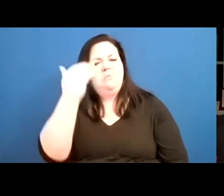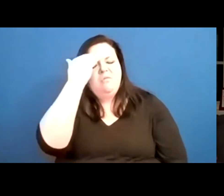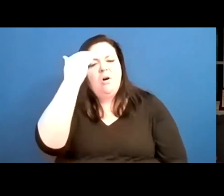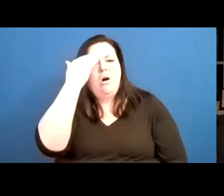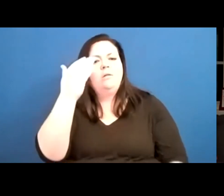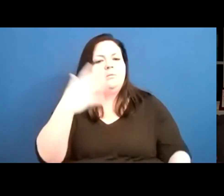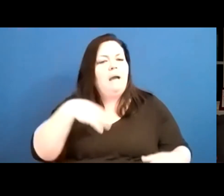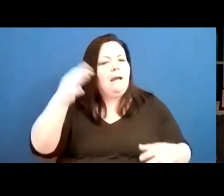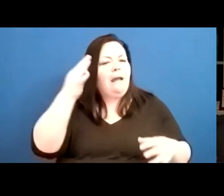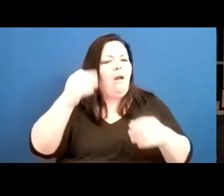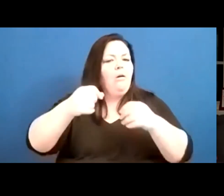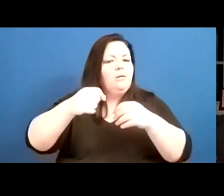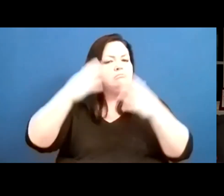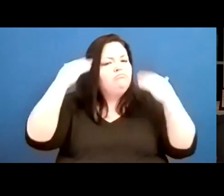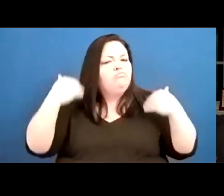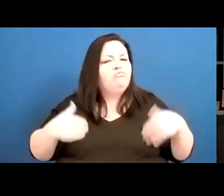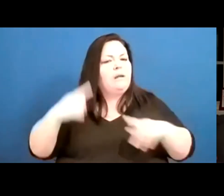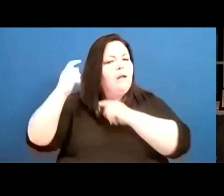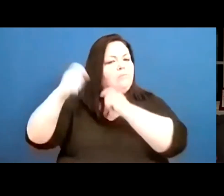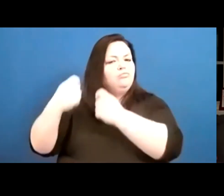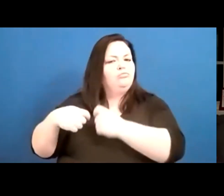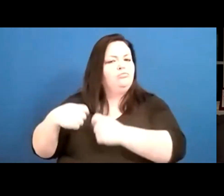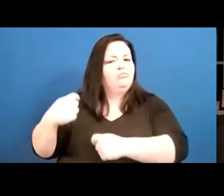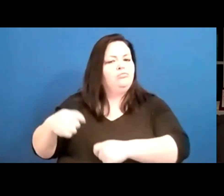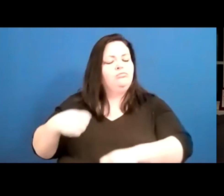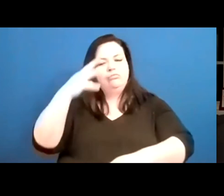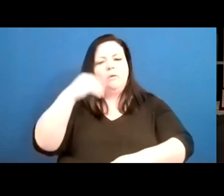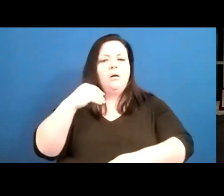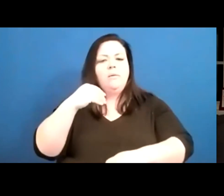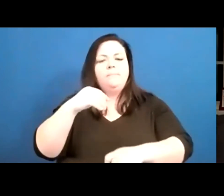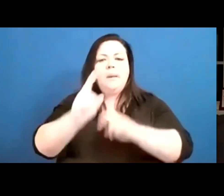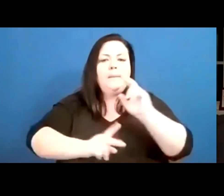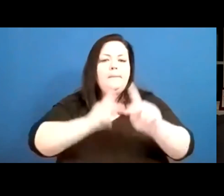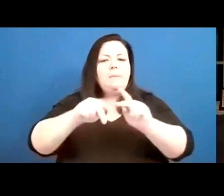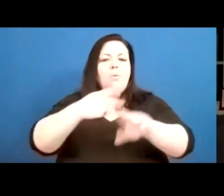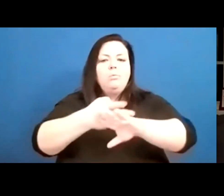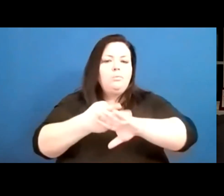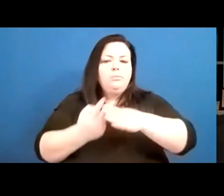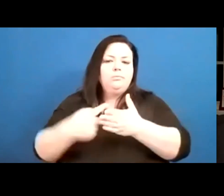is long enough to braid to sleep. supine people, wake up in time to pee the sheets.